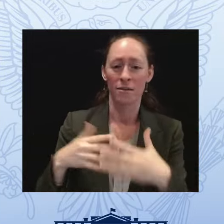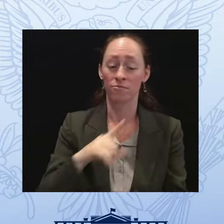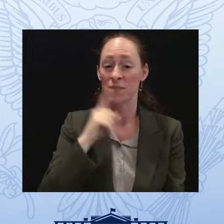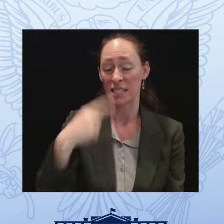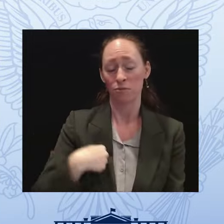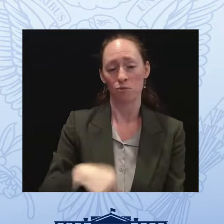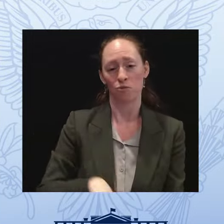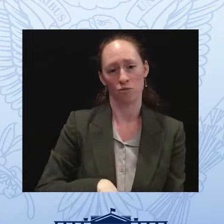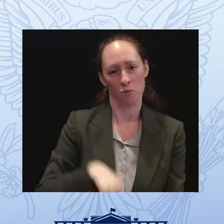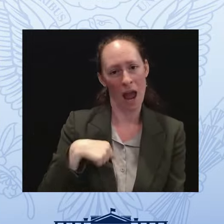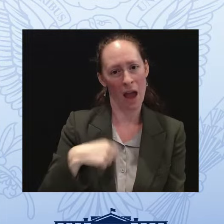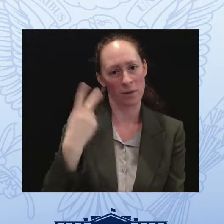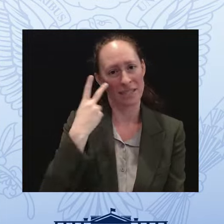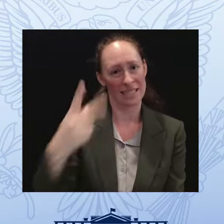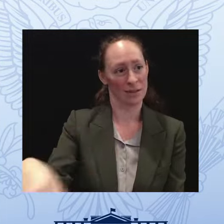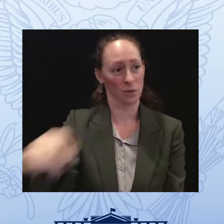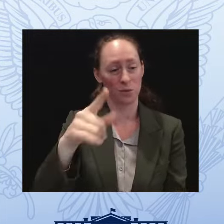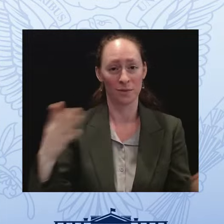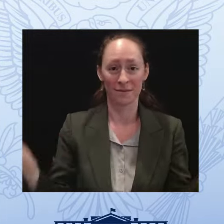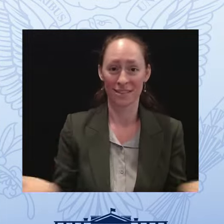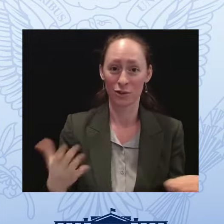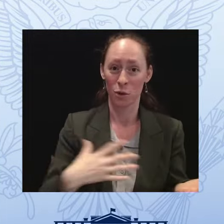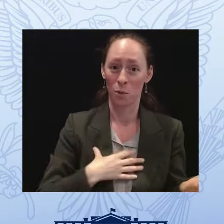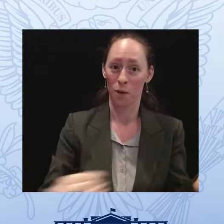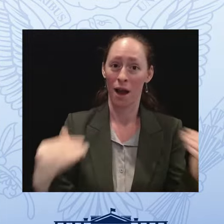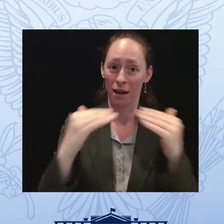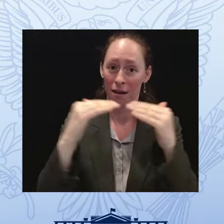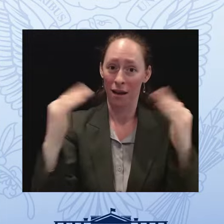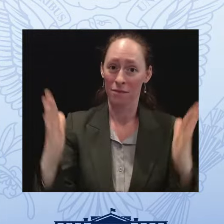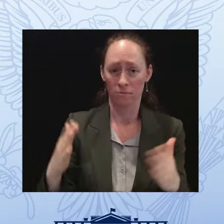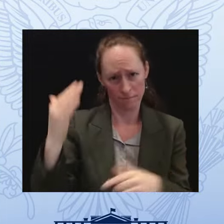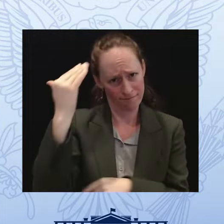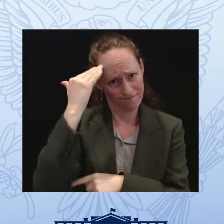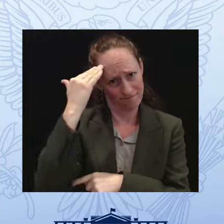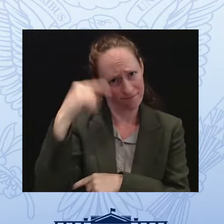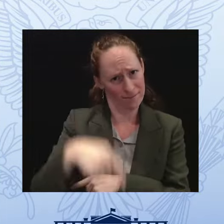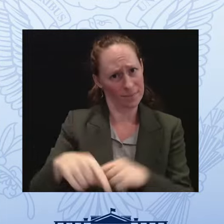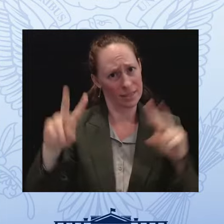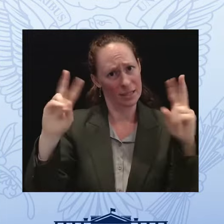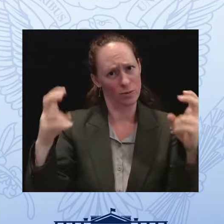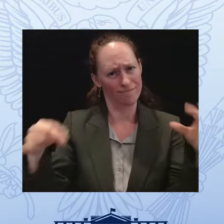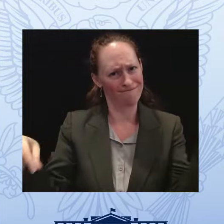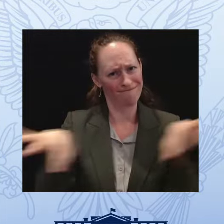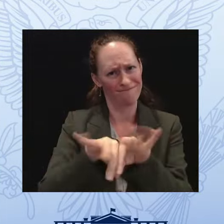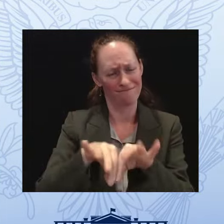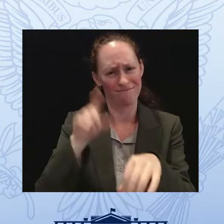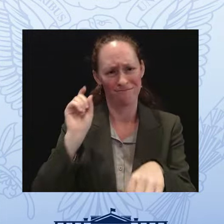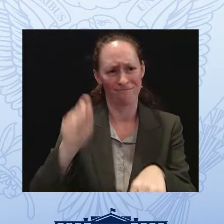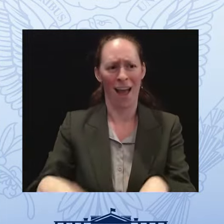So as many of you know, I teach at a community college. I teach writing actually at a community college